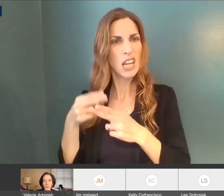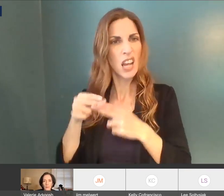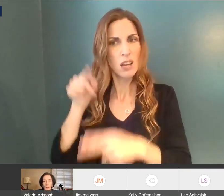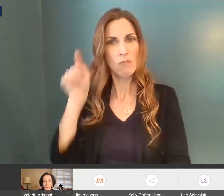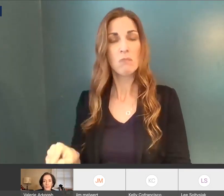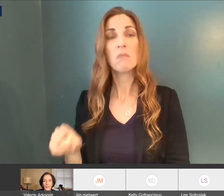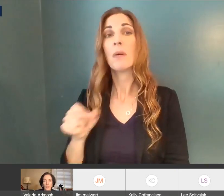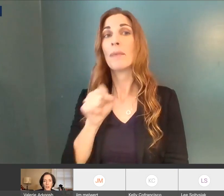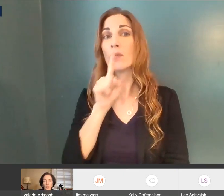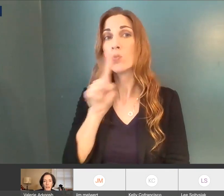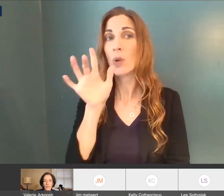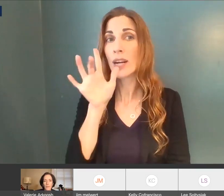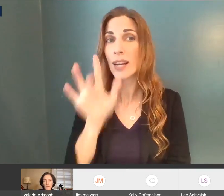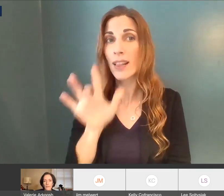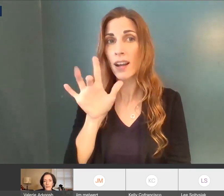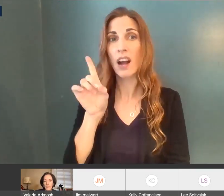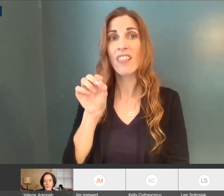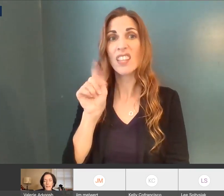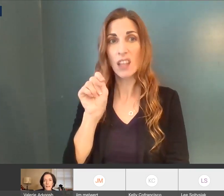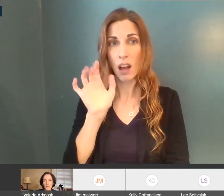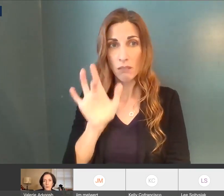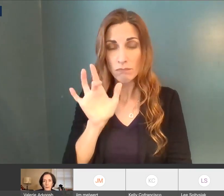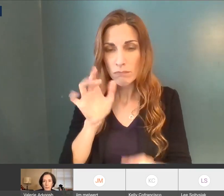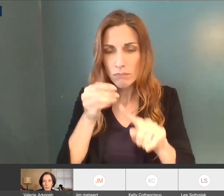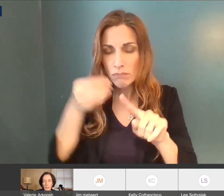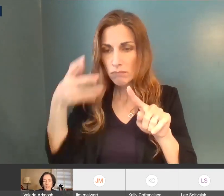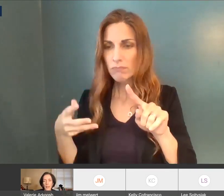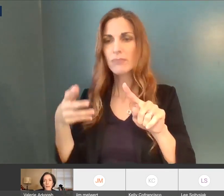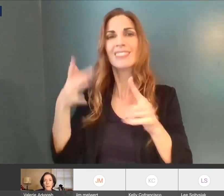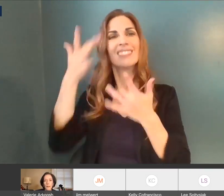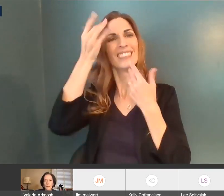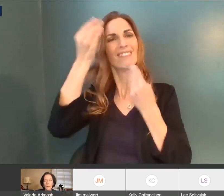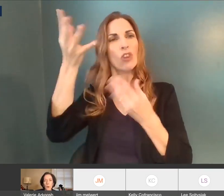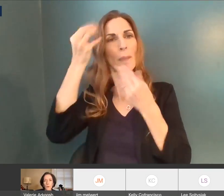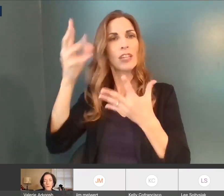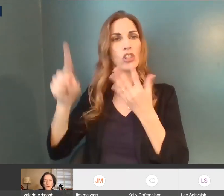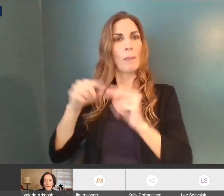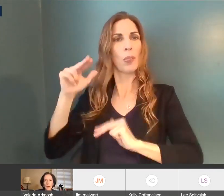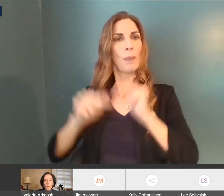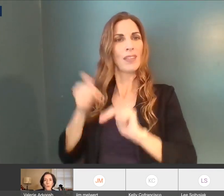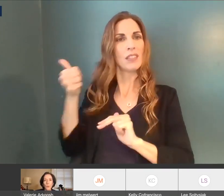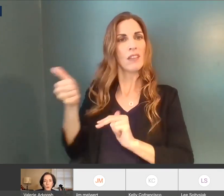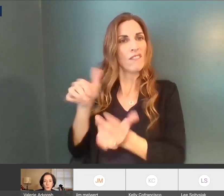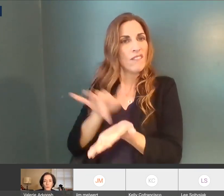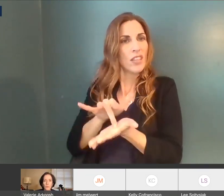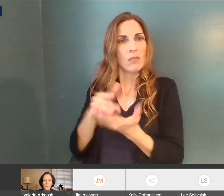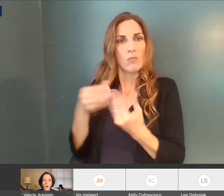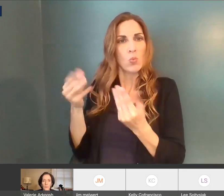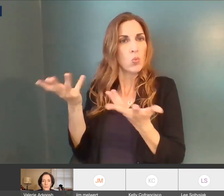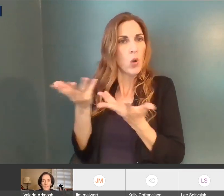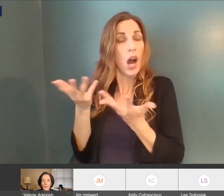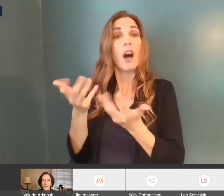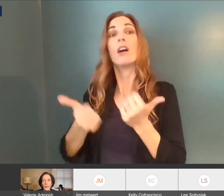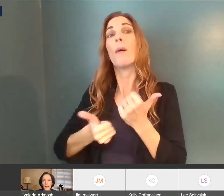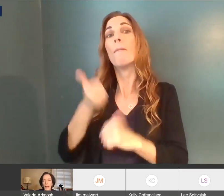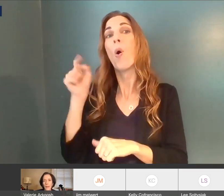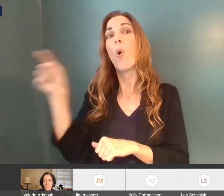those dots and check the facility information because most of the approved pharmacies have